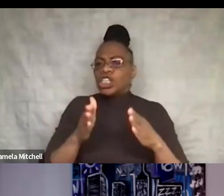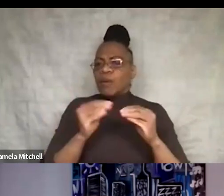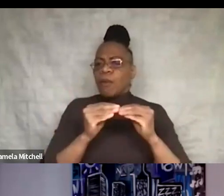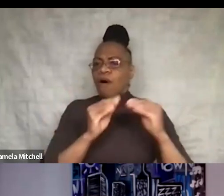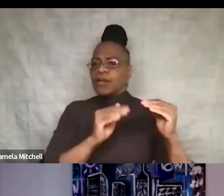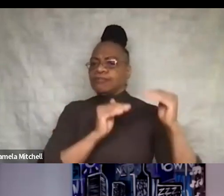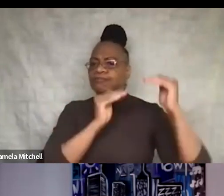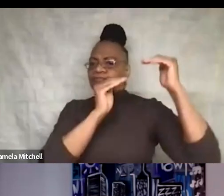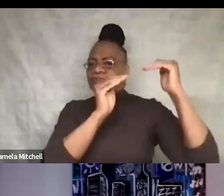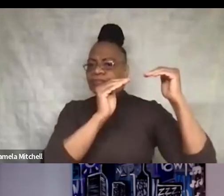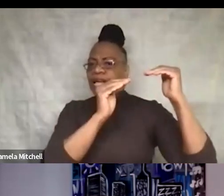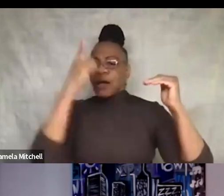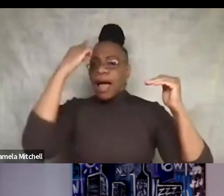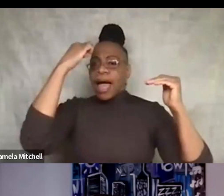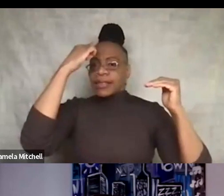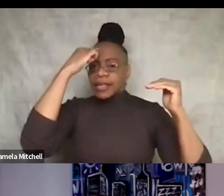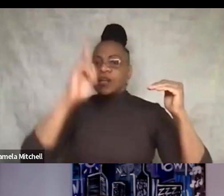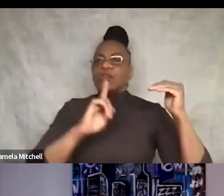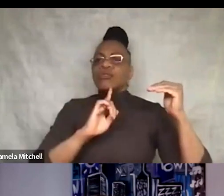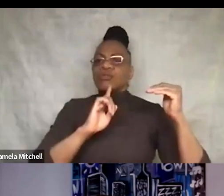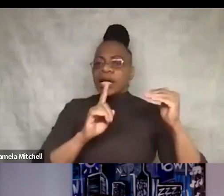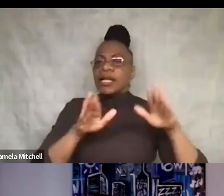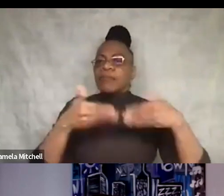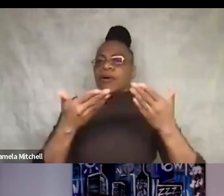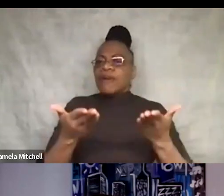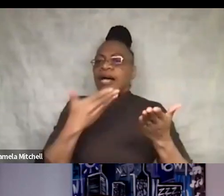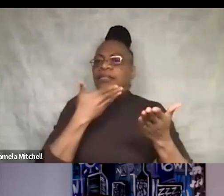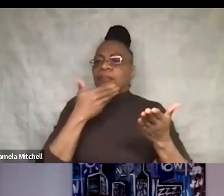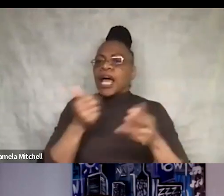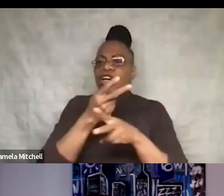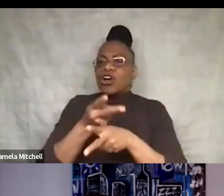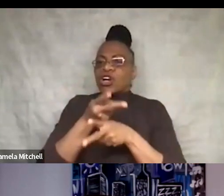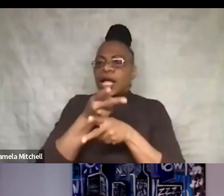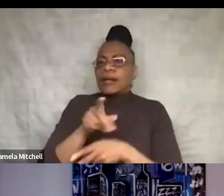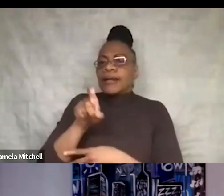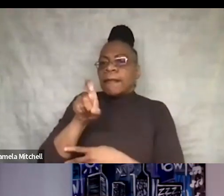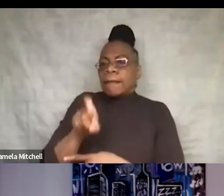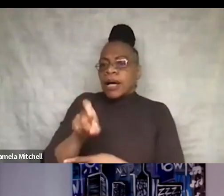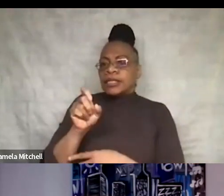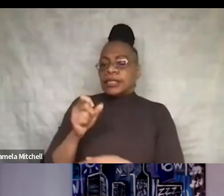which, I think, ultimately, provides better care, then there has to be an opportunity